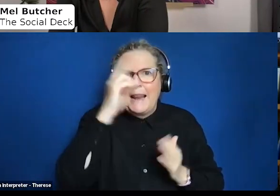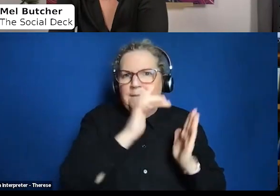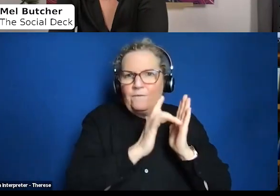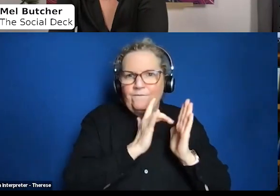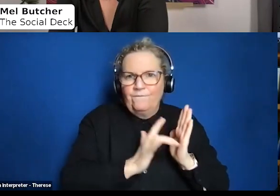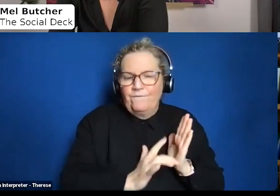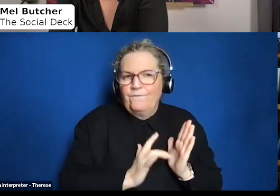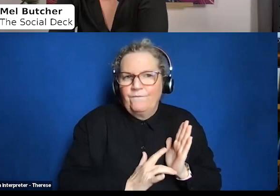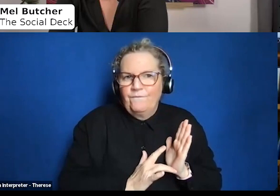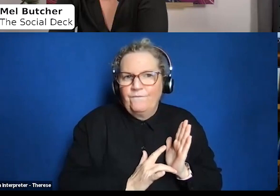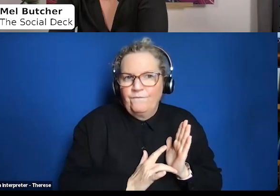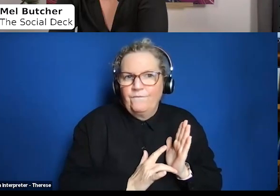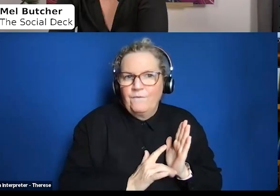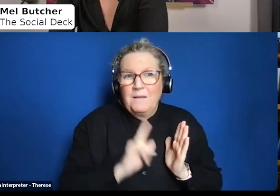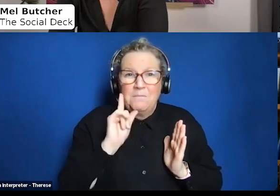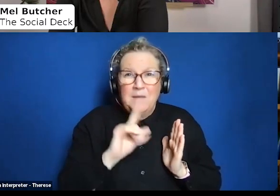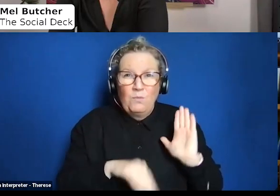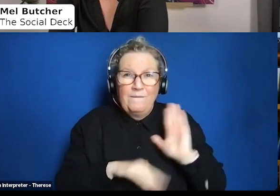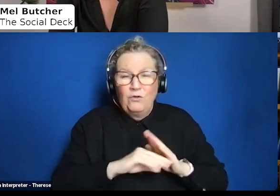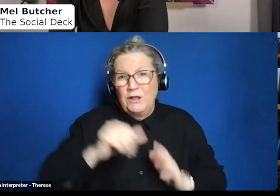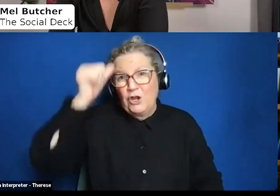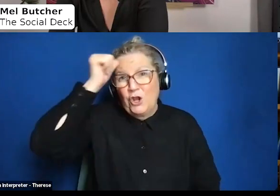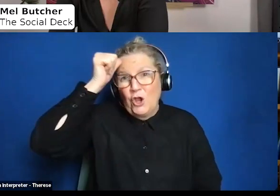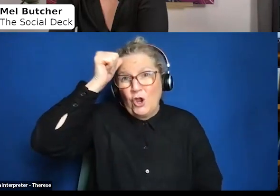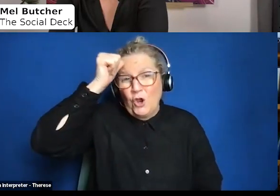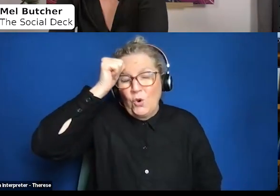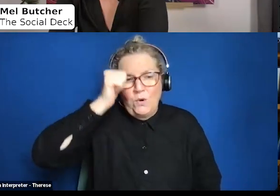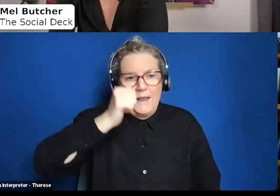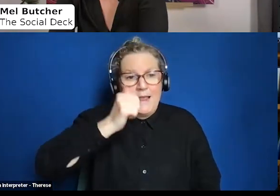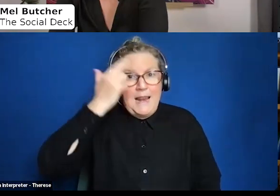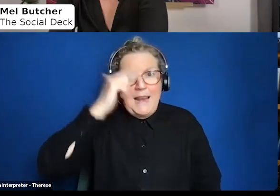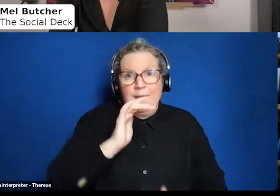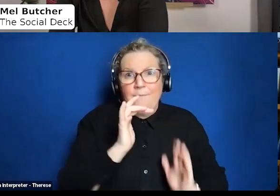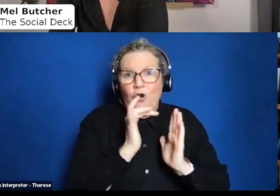but we are fully familiar how even de-identified data